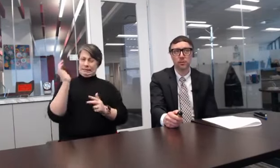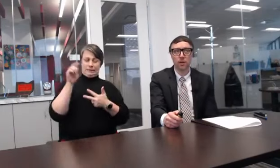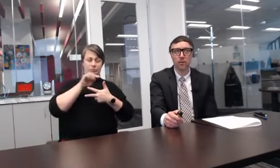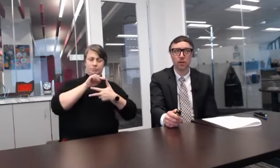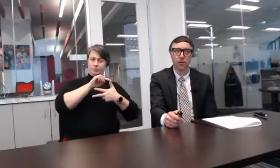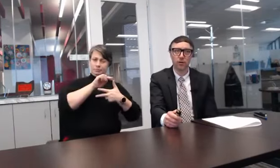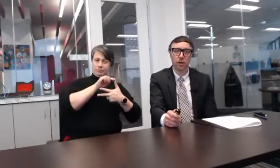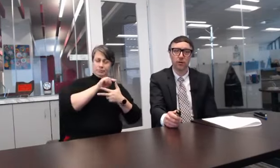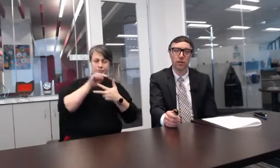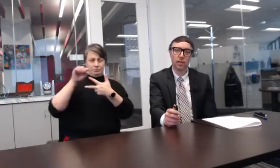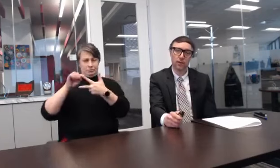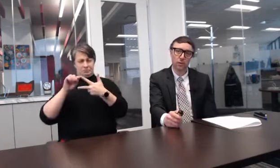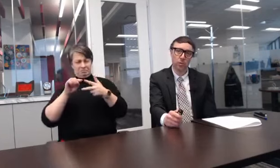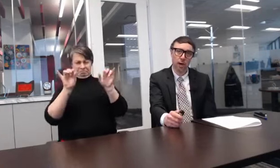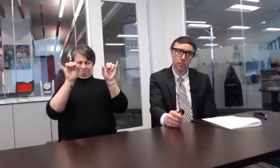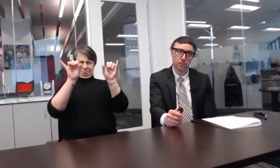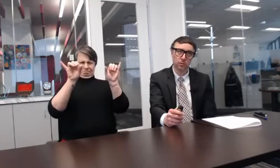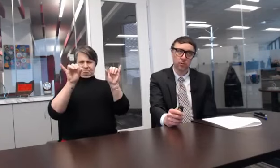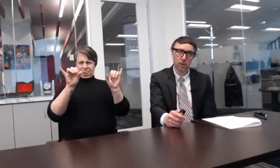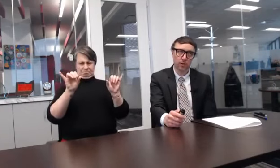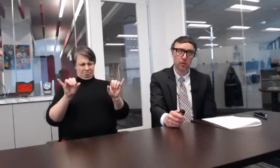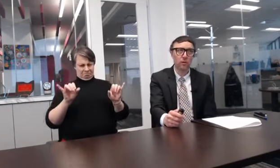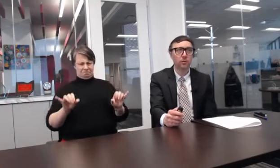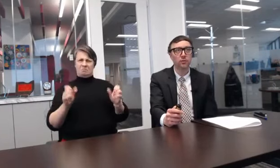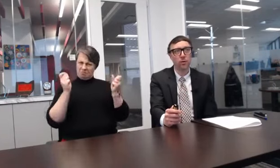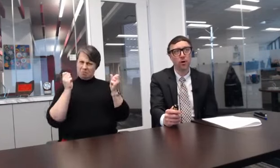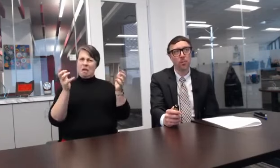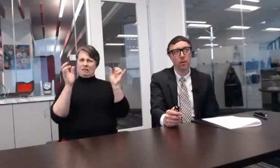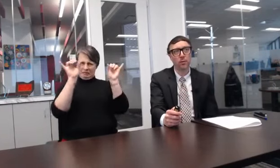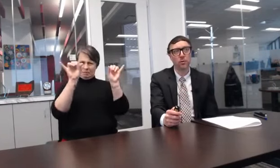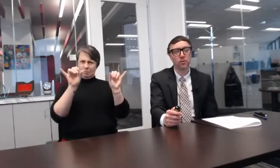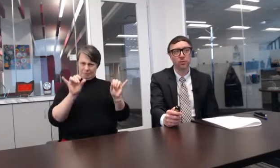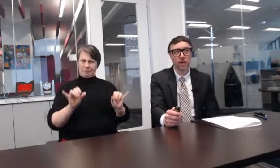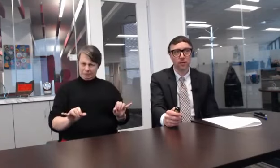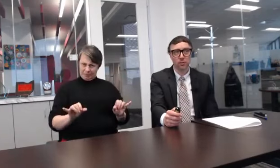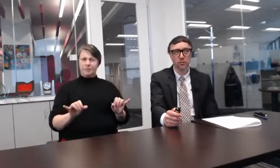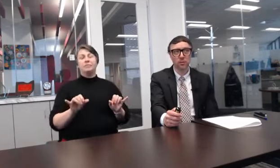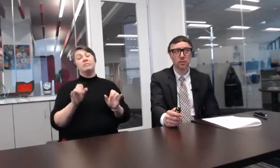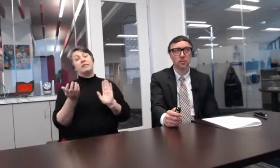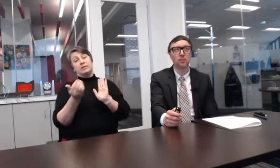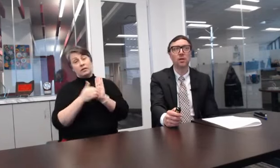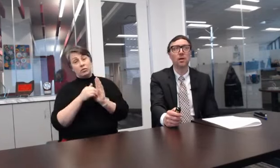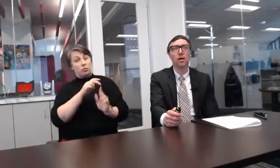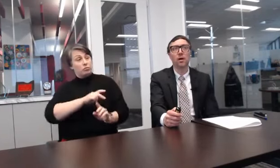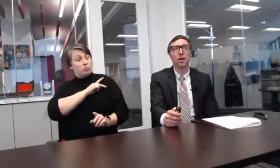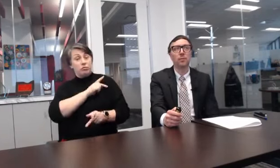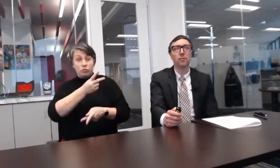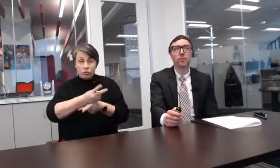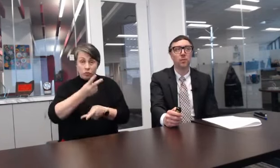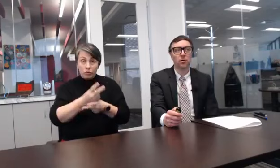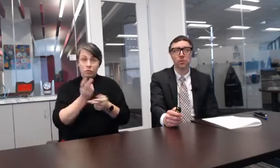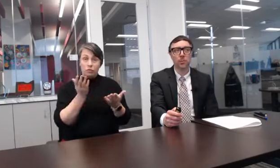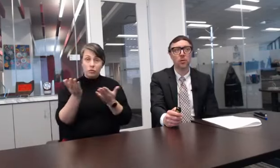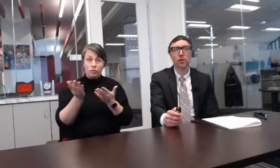covered under the Individual Options Waiver. So homemaker personal care services, remote support,